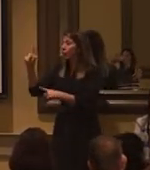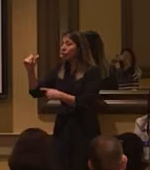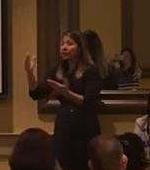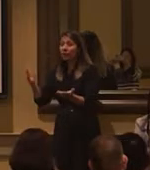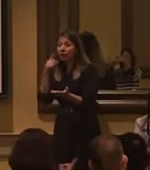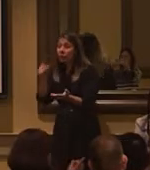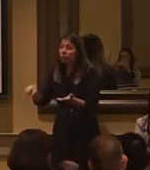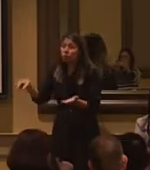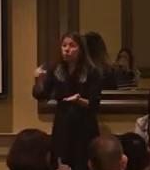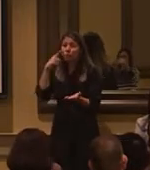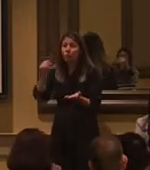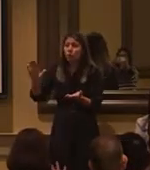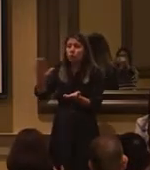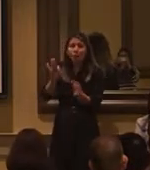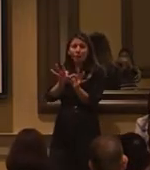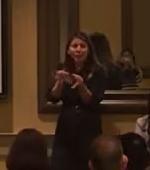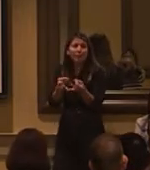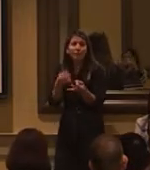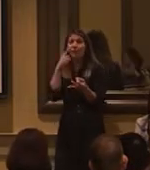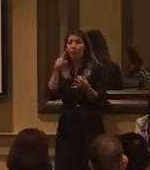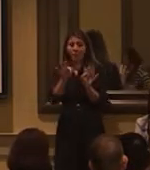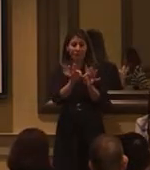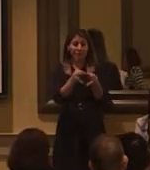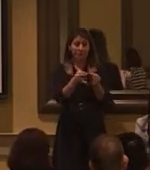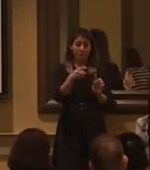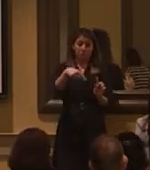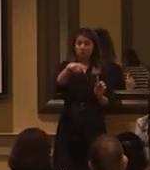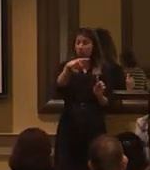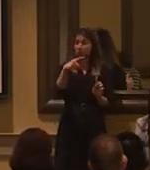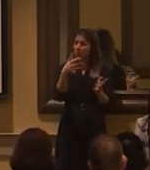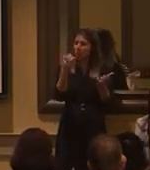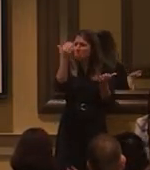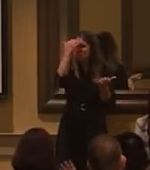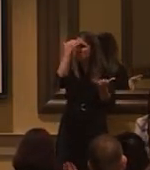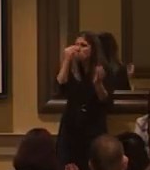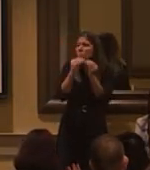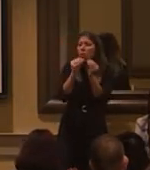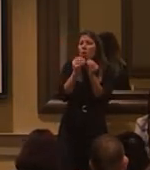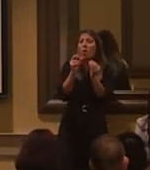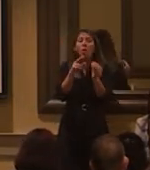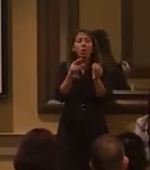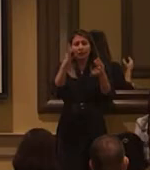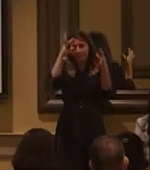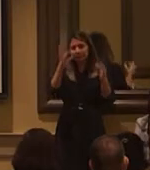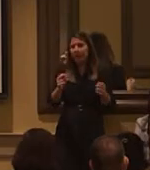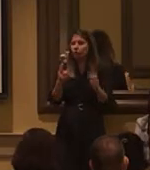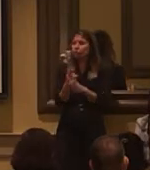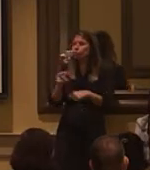who are interested in information or have chosen a listening spoken-language option.